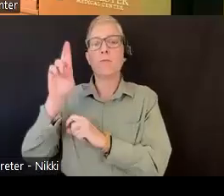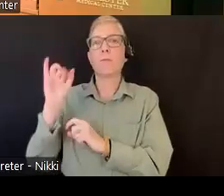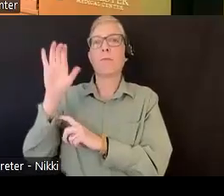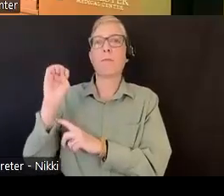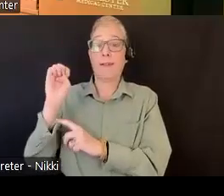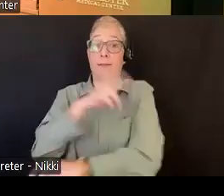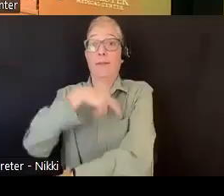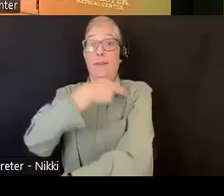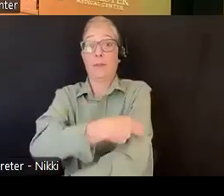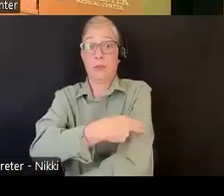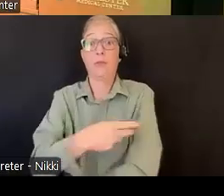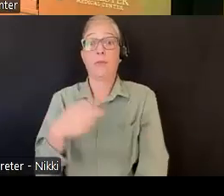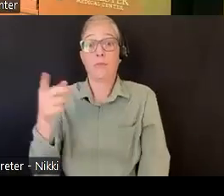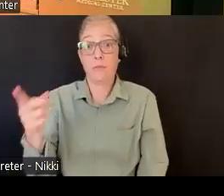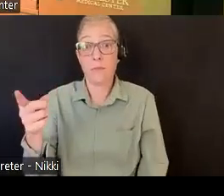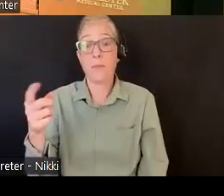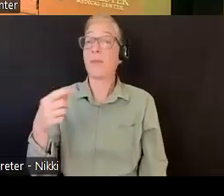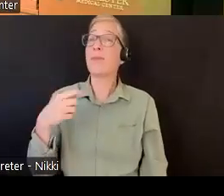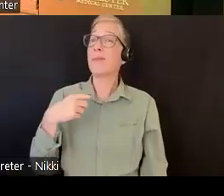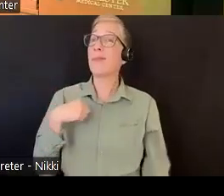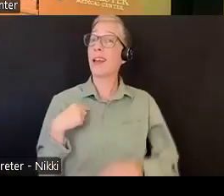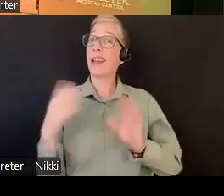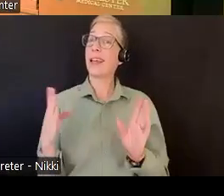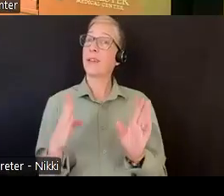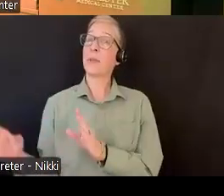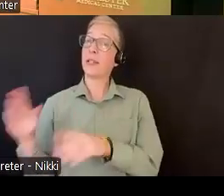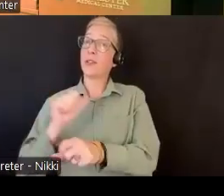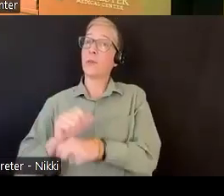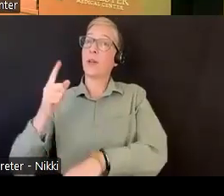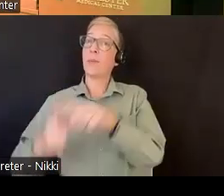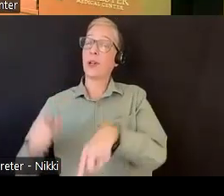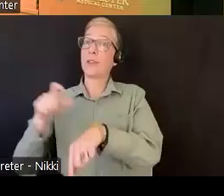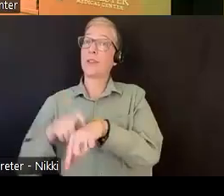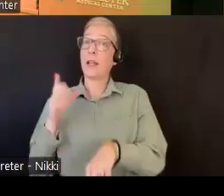kind of had a sensible plan. I was going to work full or work halftime at the state psychiatric